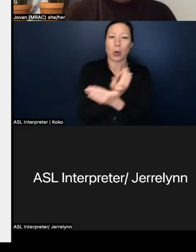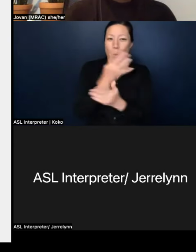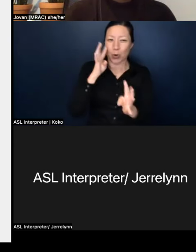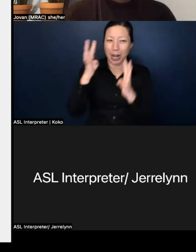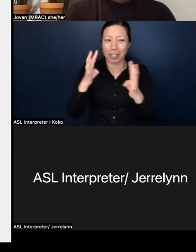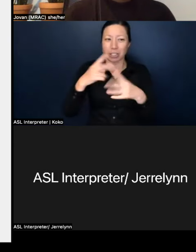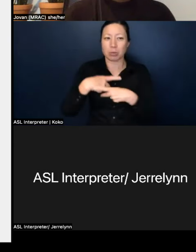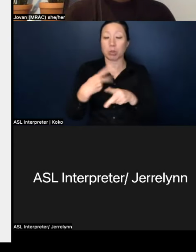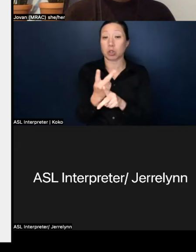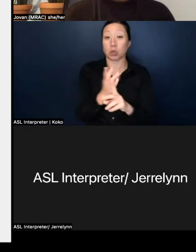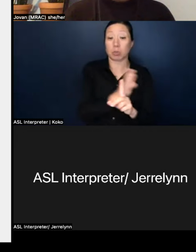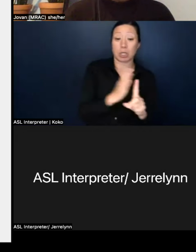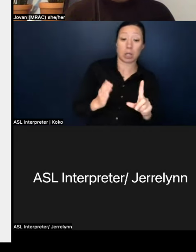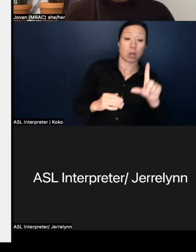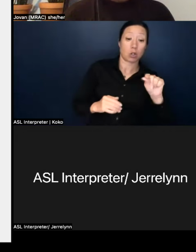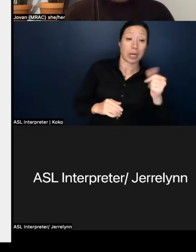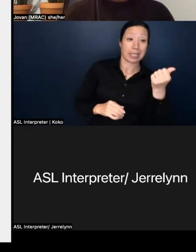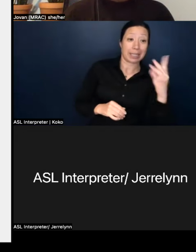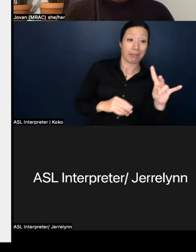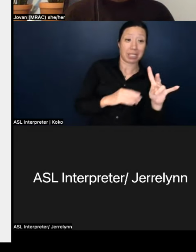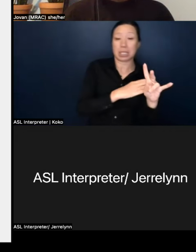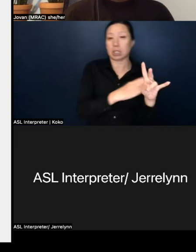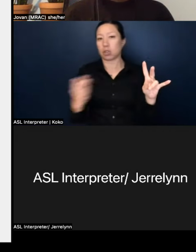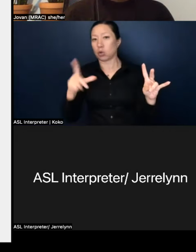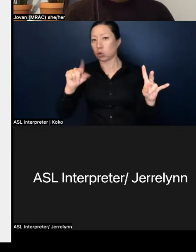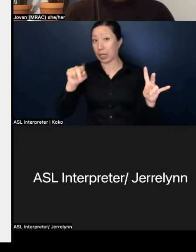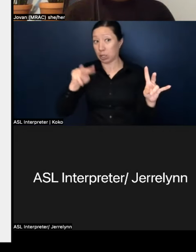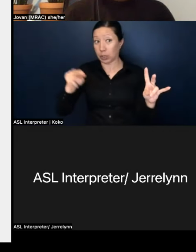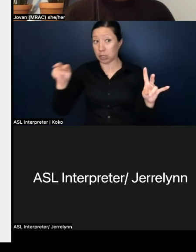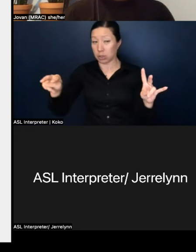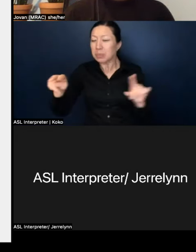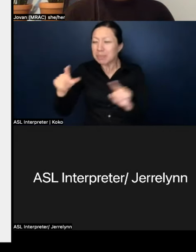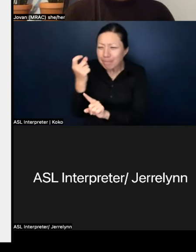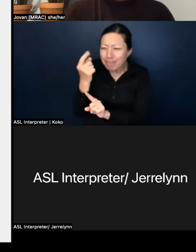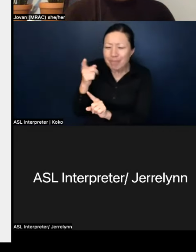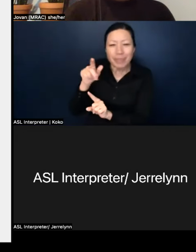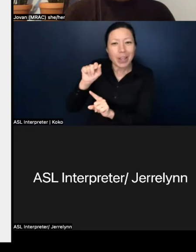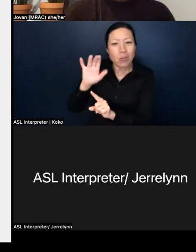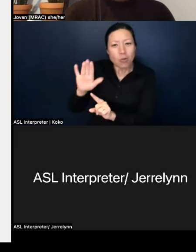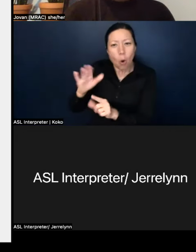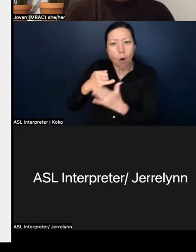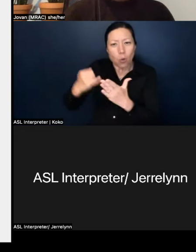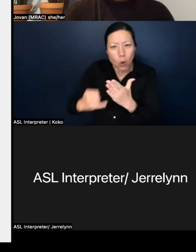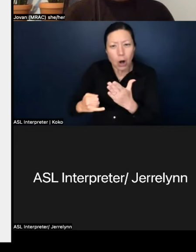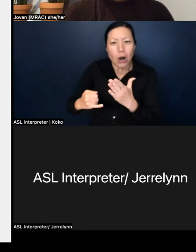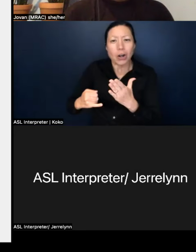Please know that if the work that you are creating, including in a work sample is the,